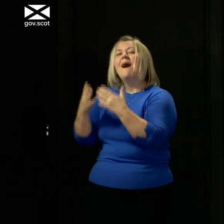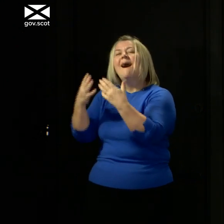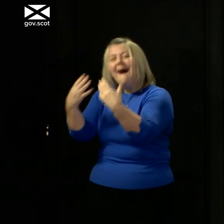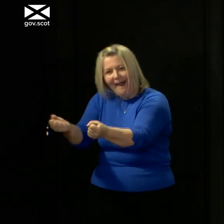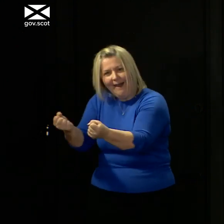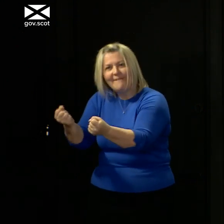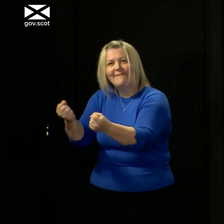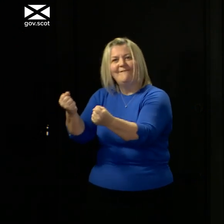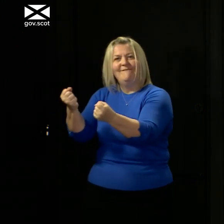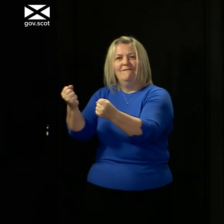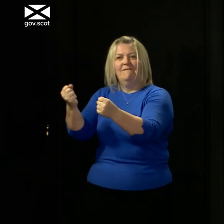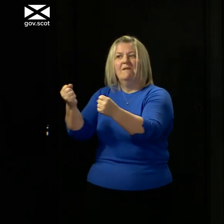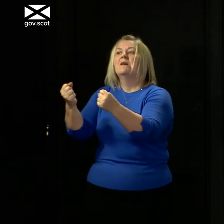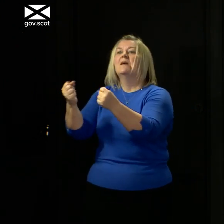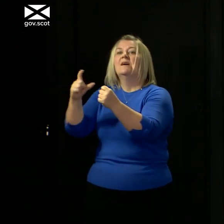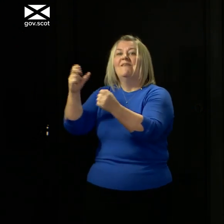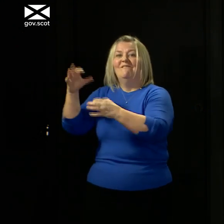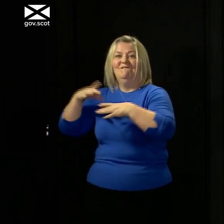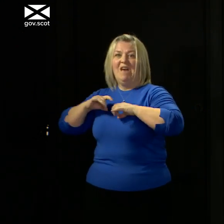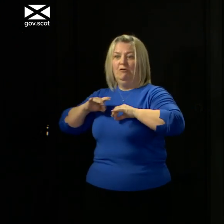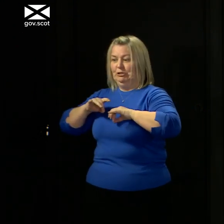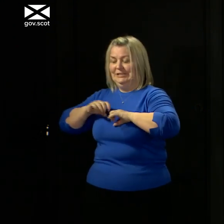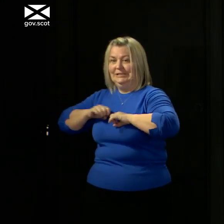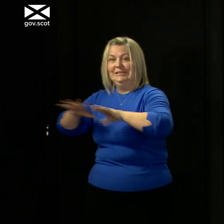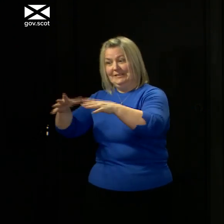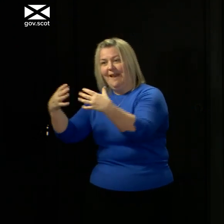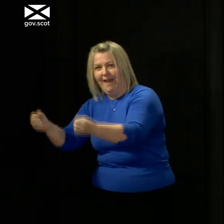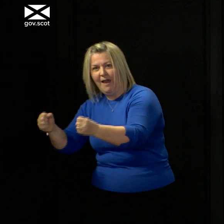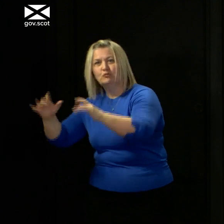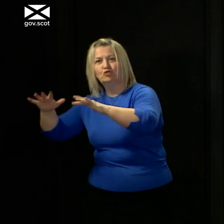will include care homes who've had cases but who don't currently have cases